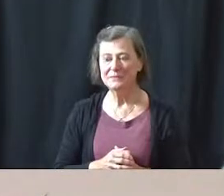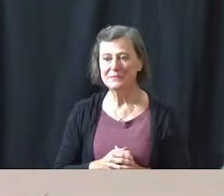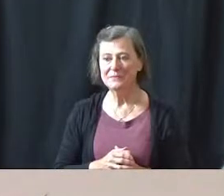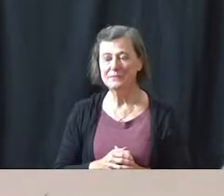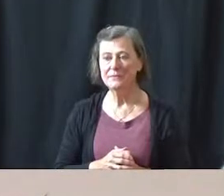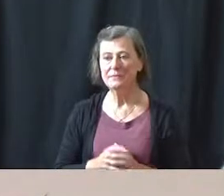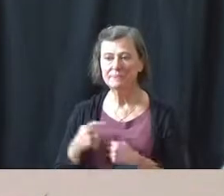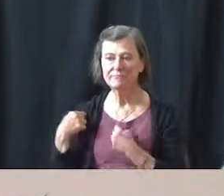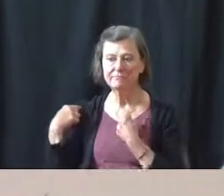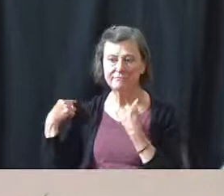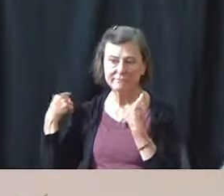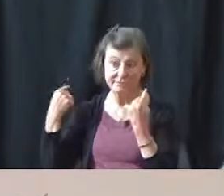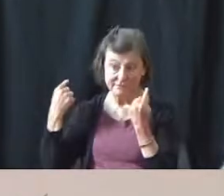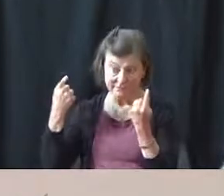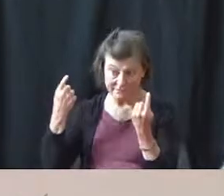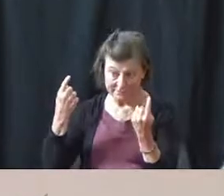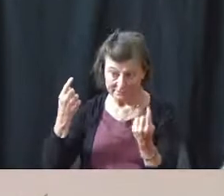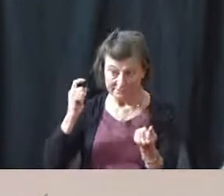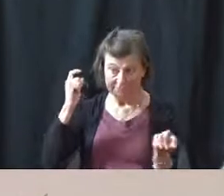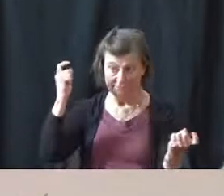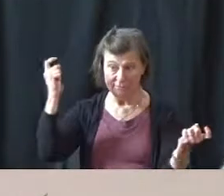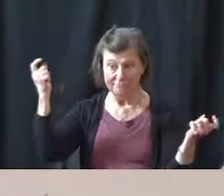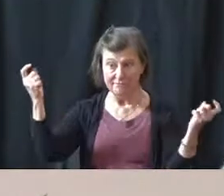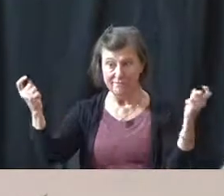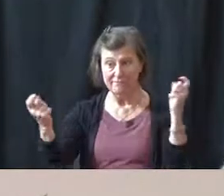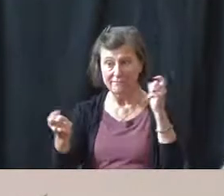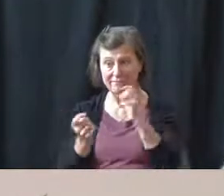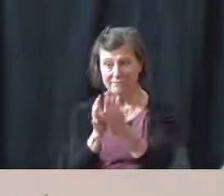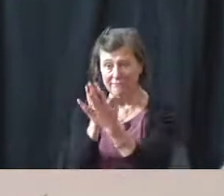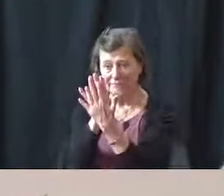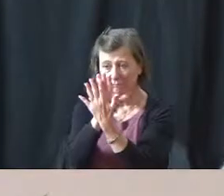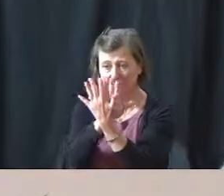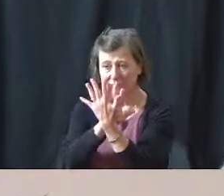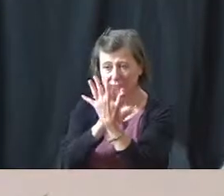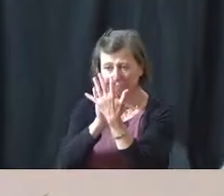Over the years the soot builds up.